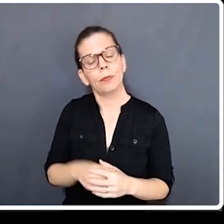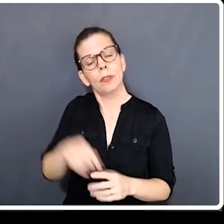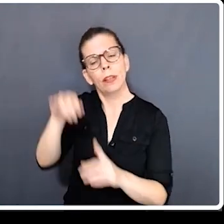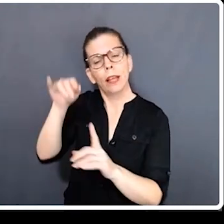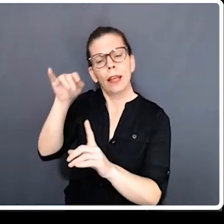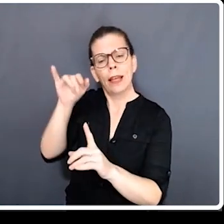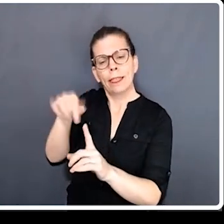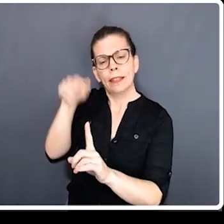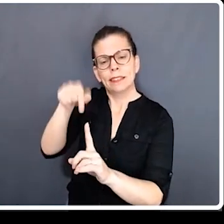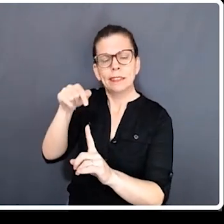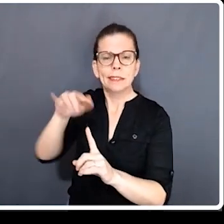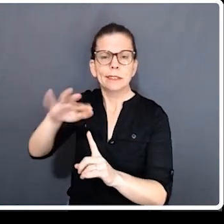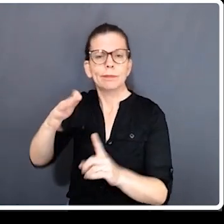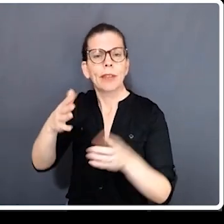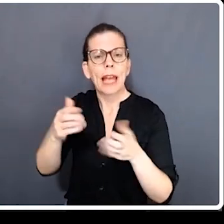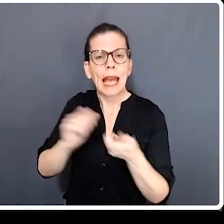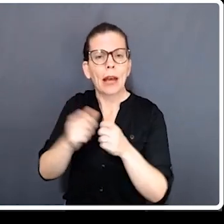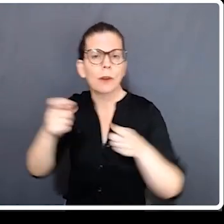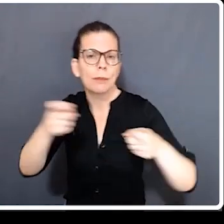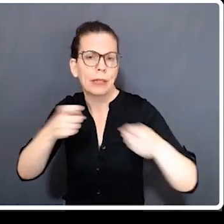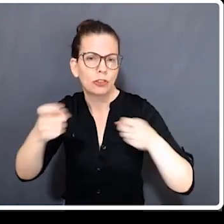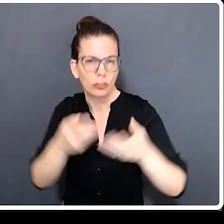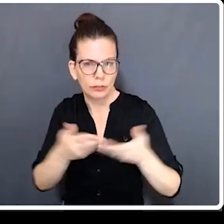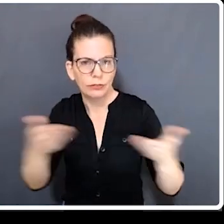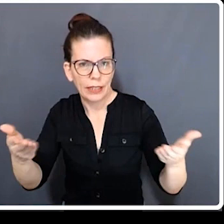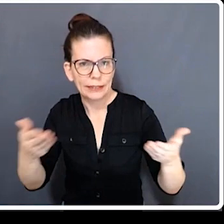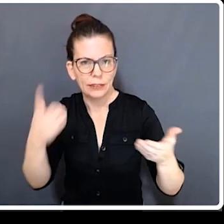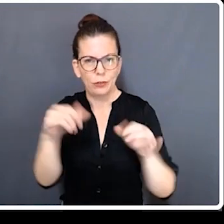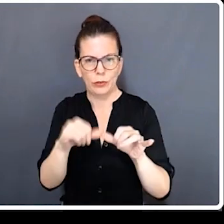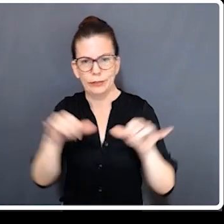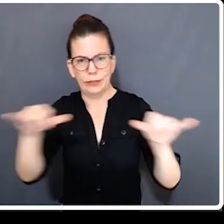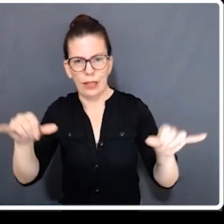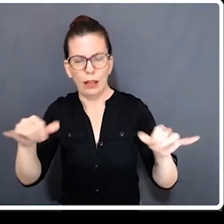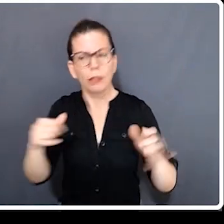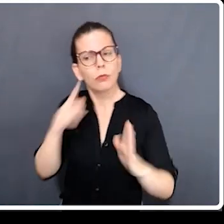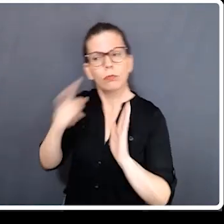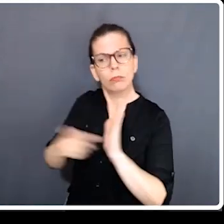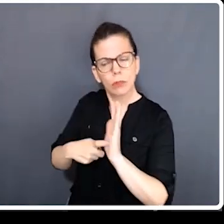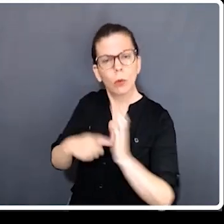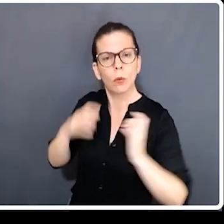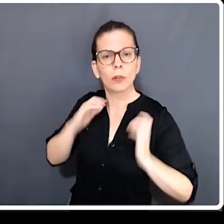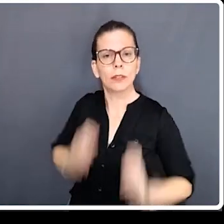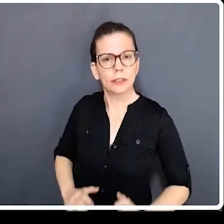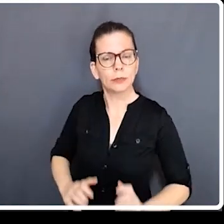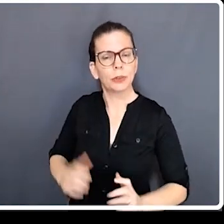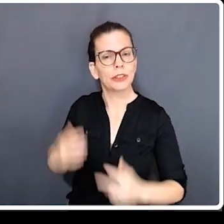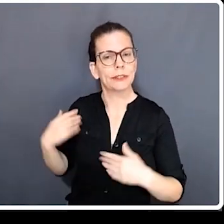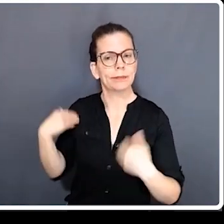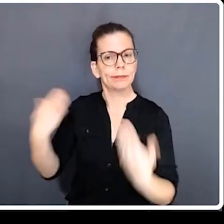And so this is kind of the way you can manage these devices at scale. We have seen customers traditionally and talking